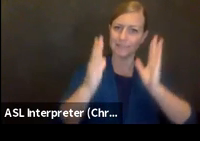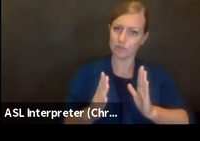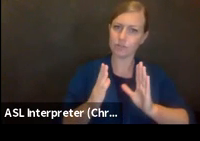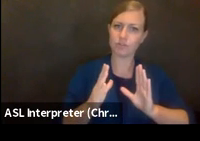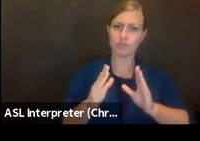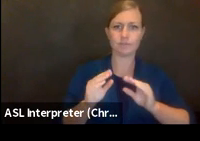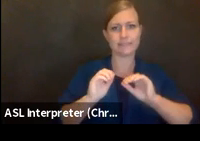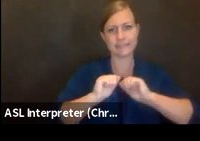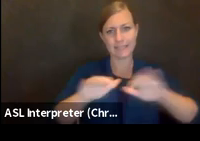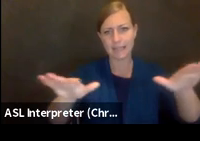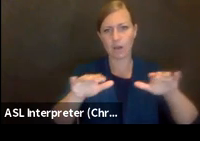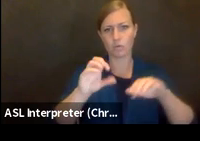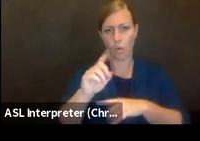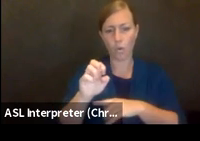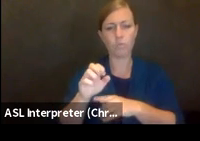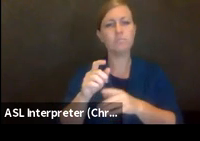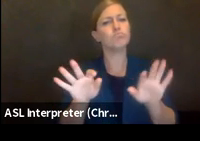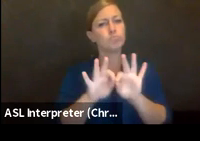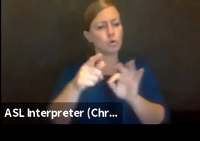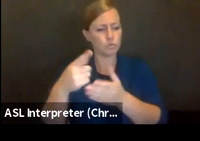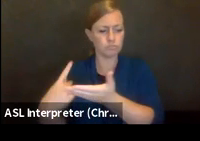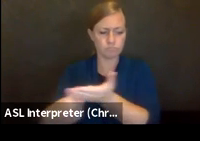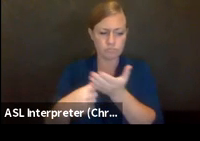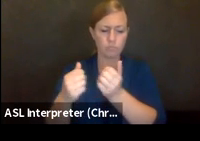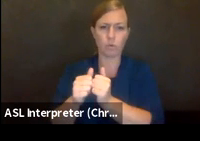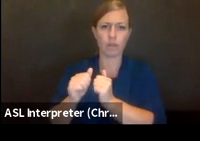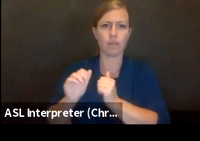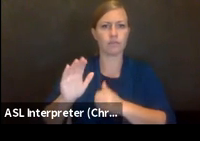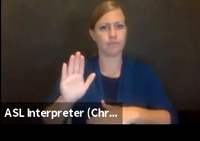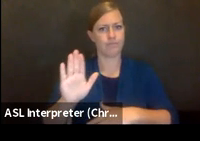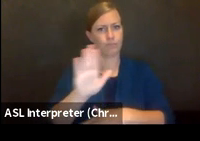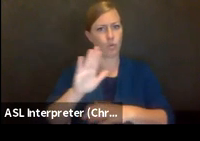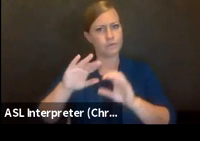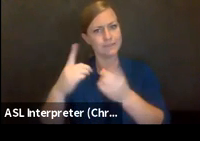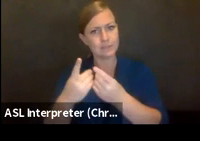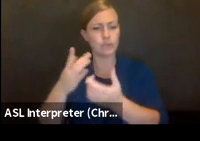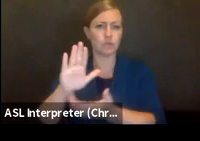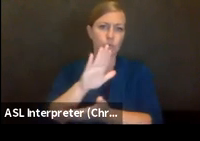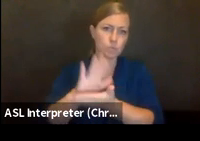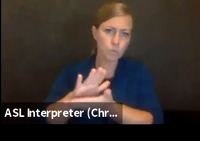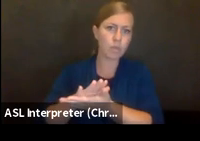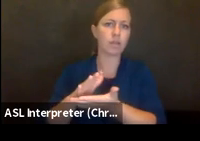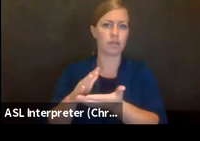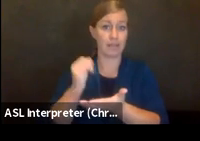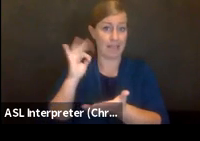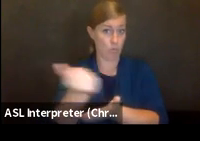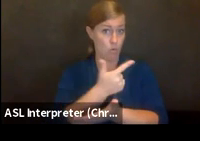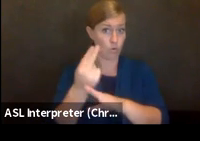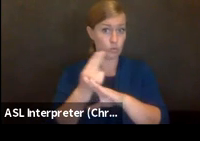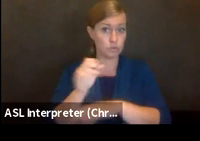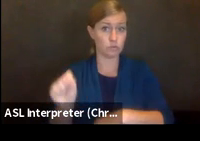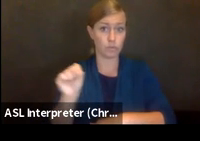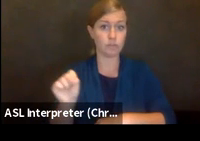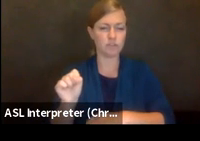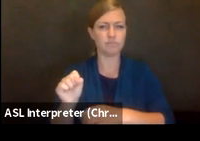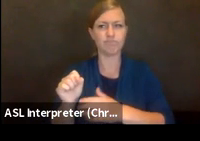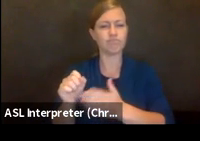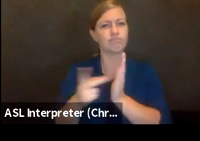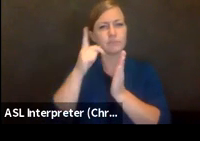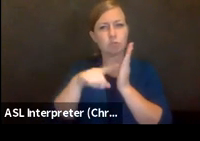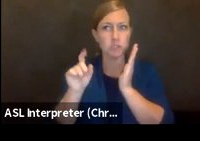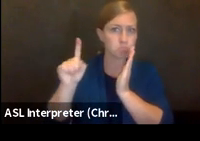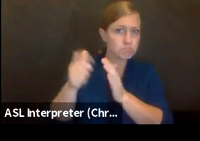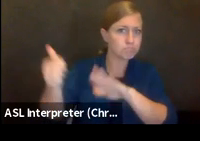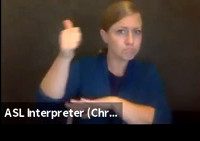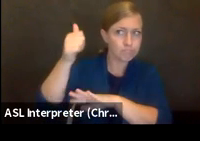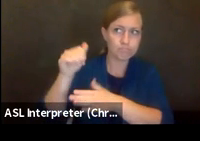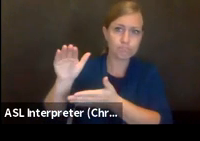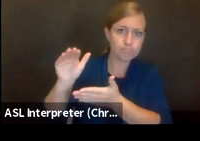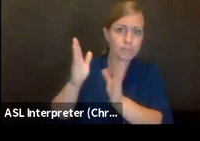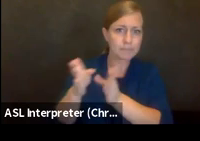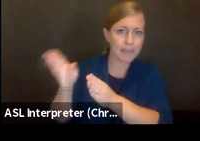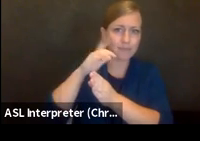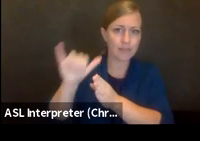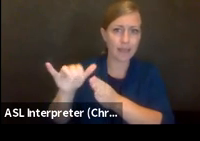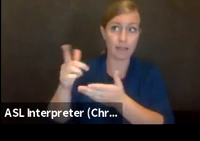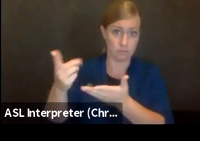ESD 189 - Amy Colburn: So you'll want to if your whole school or district is using school ology this might just be something that you want to check with the leadership to see what what is their plan or do they have a plan or